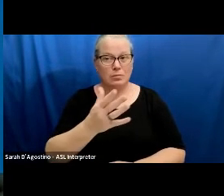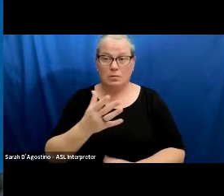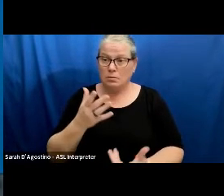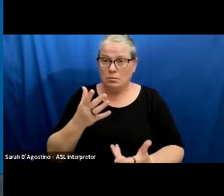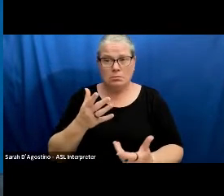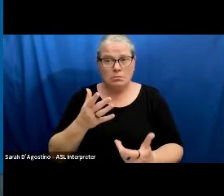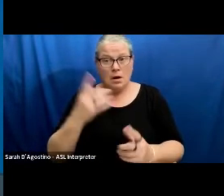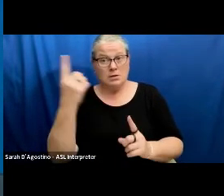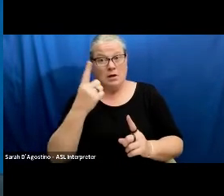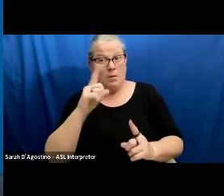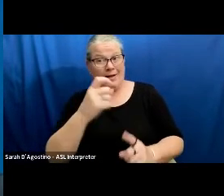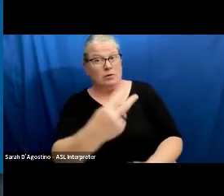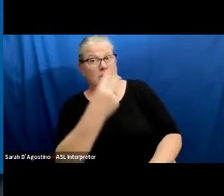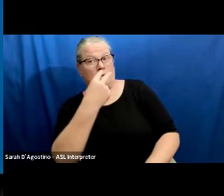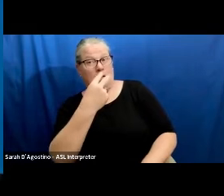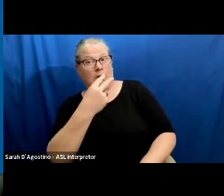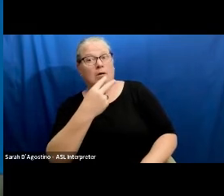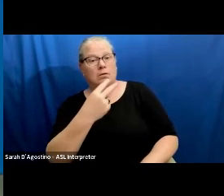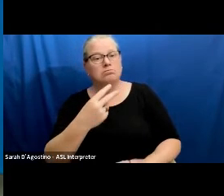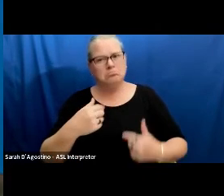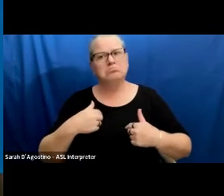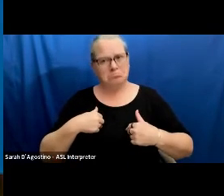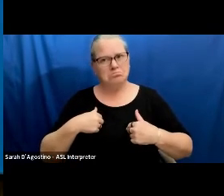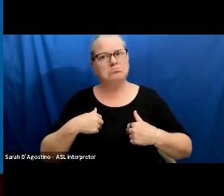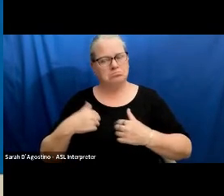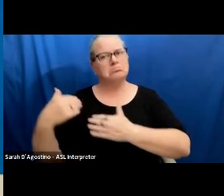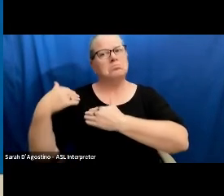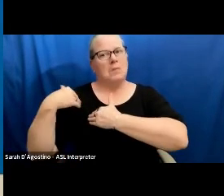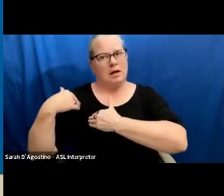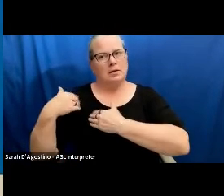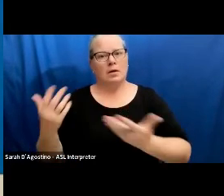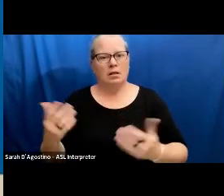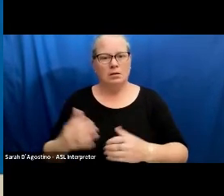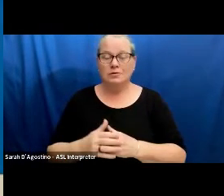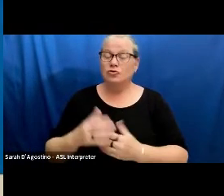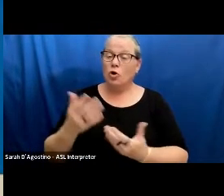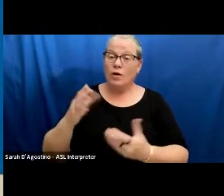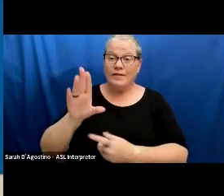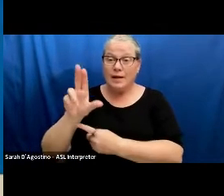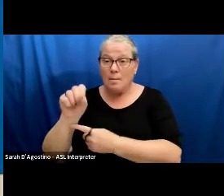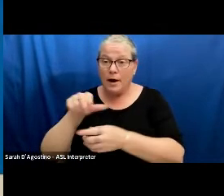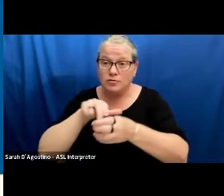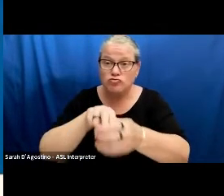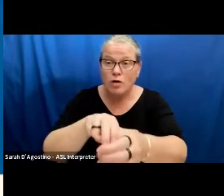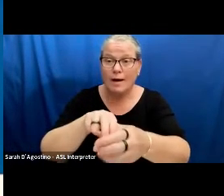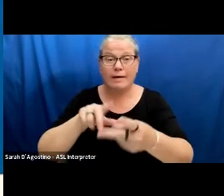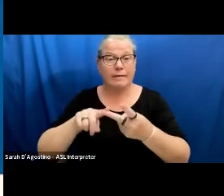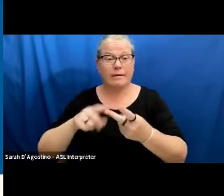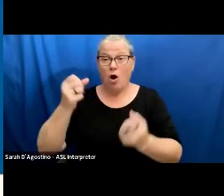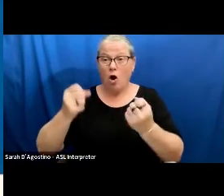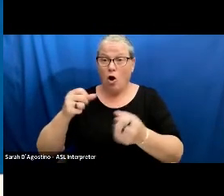from someone a car ride waiting a delay for a machine it's worth it because if we don't speak